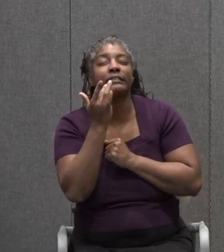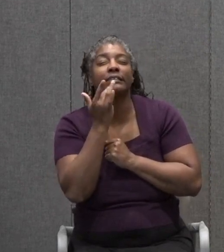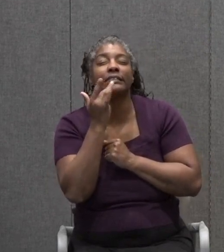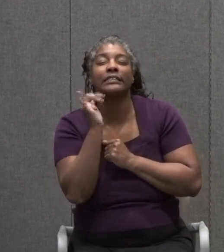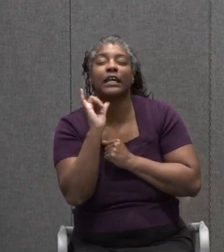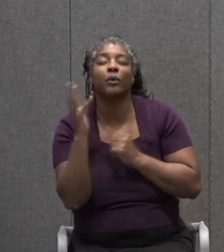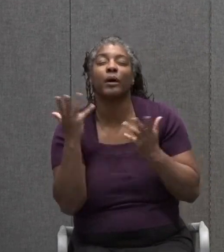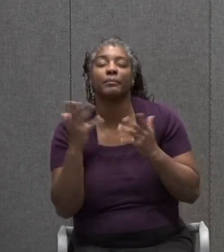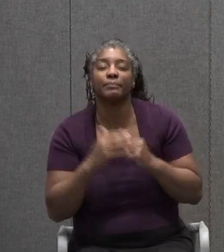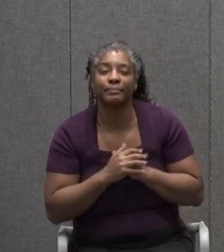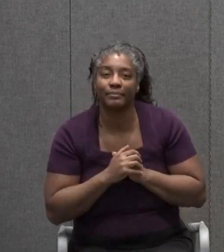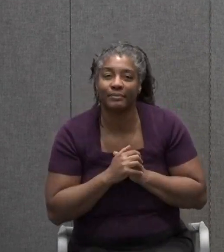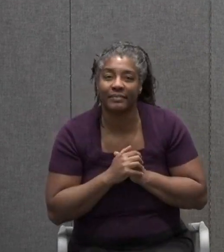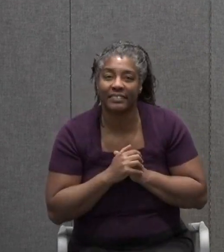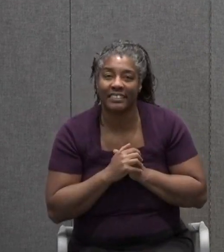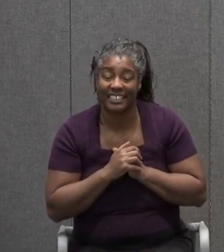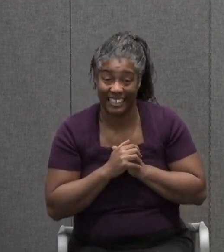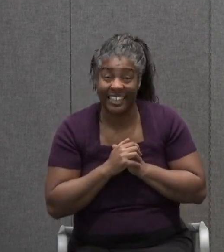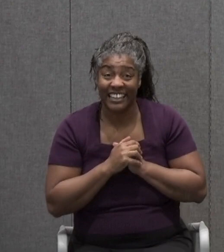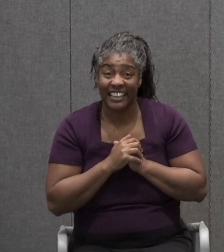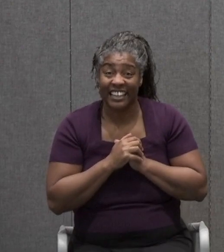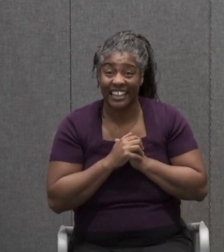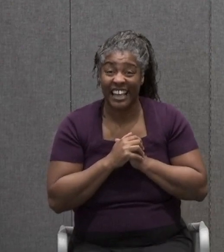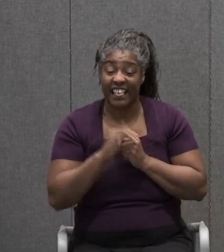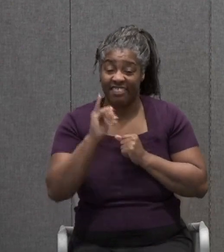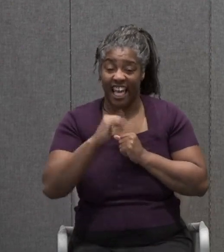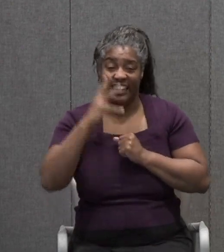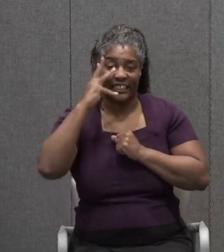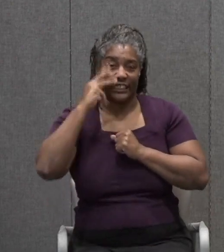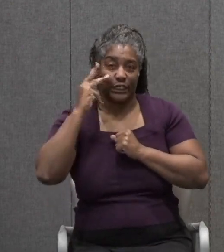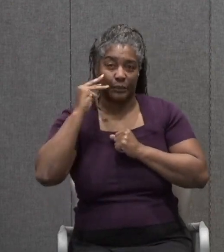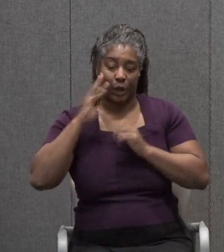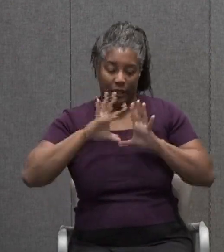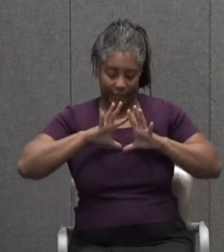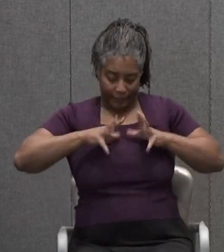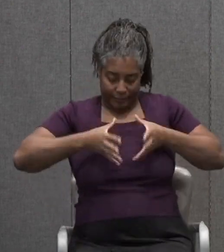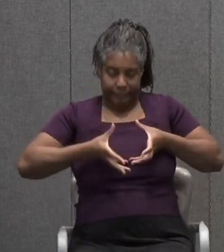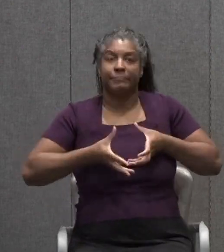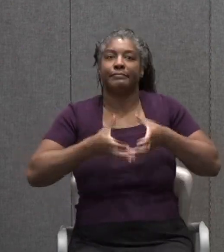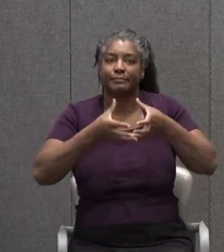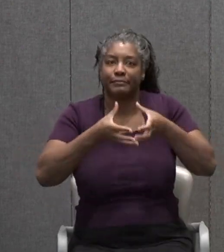I really want you to try to practice this as often as you can, I'm gonna save this for later